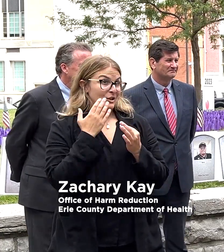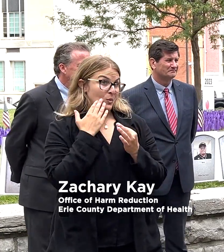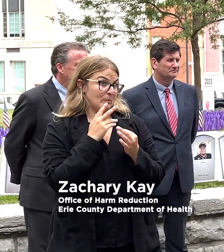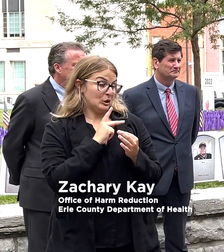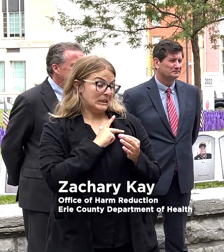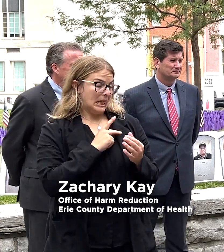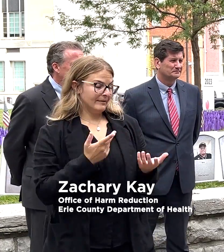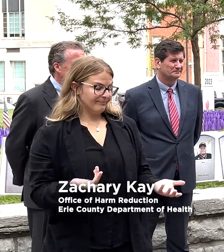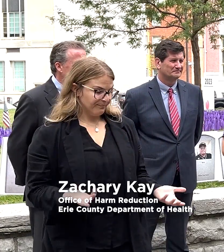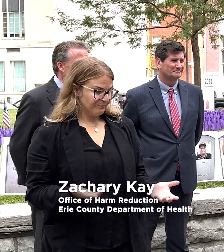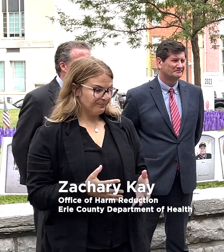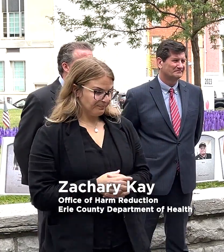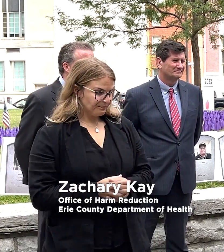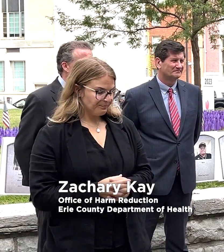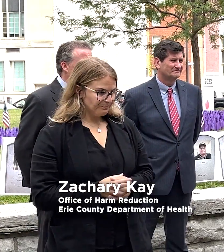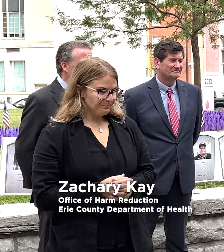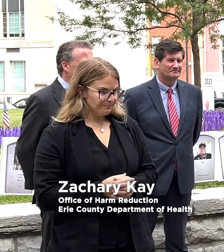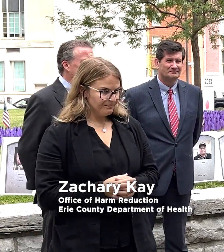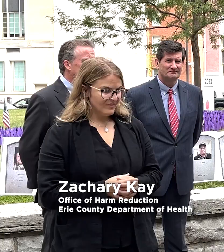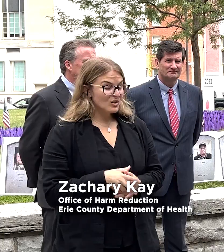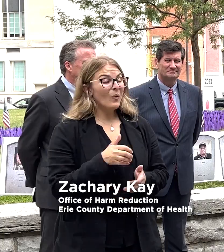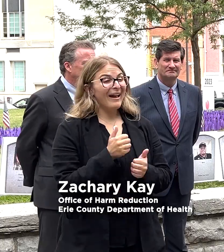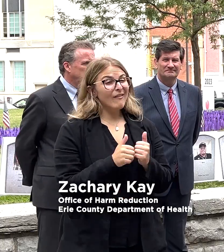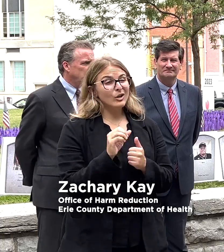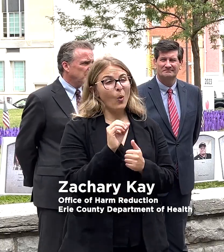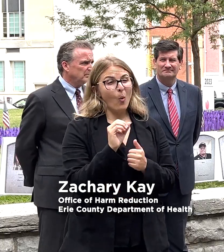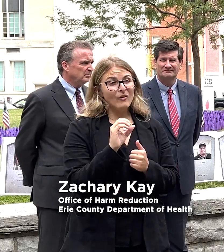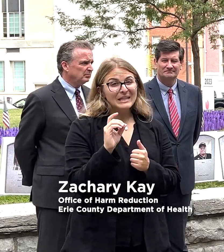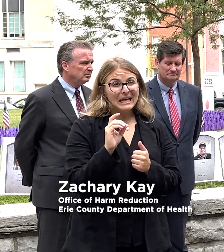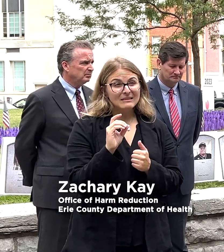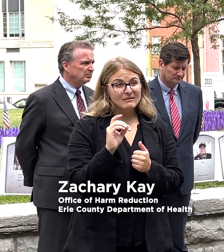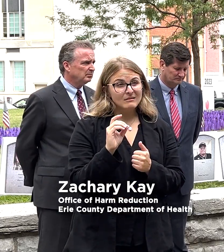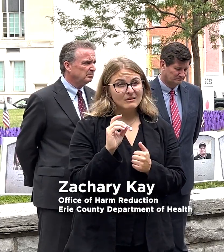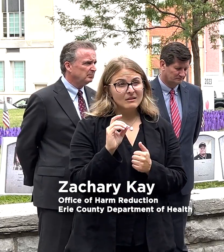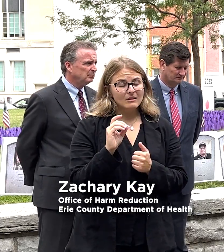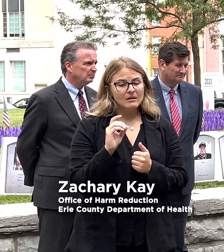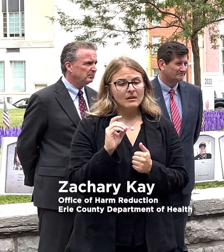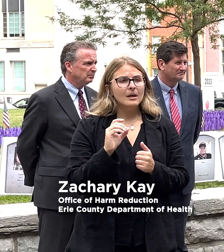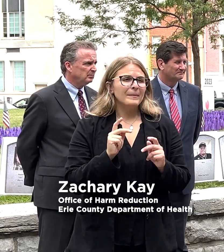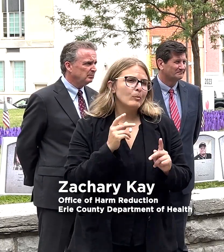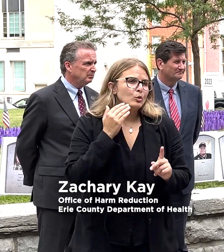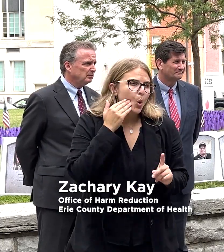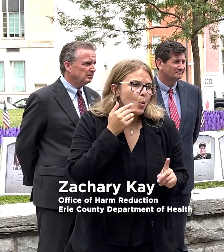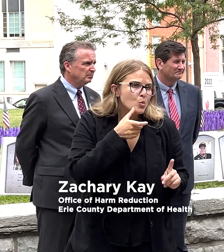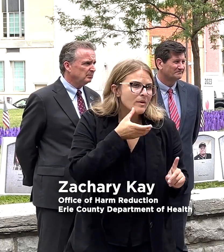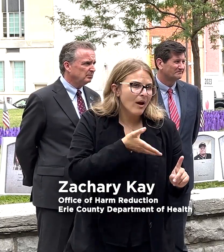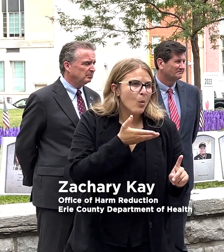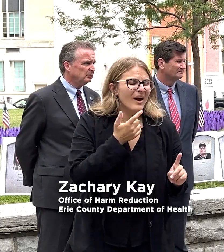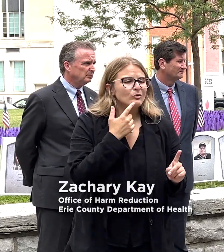So with that being said, every overdose is somebody’s somebody. We need to treat people with dignity and respect.